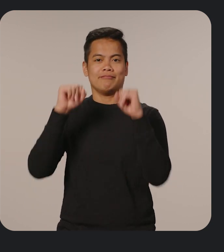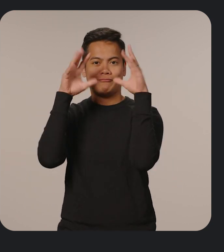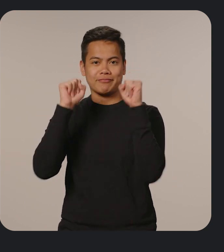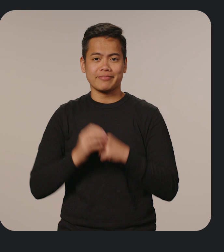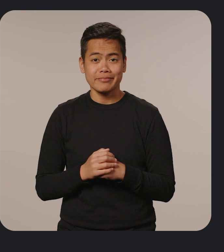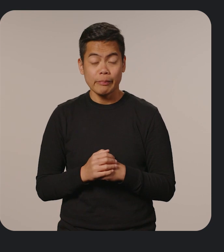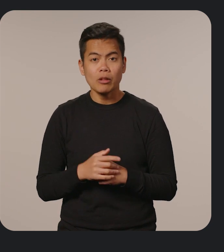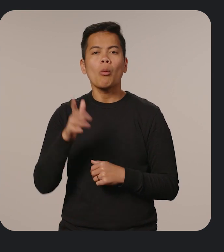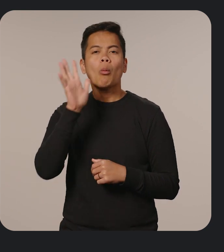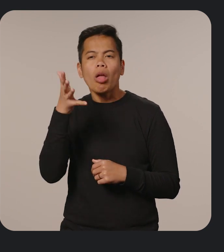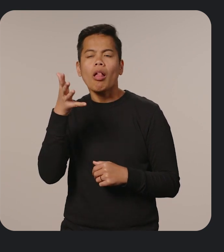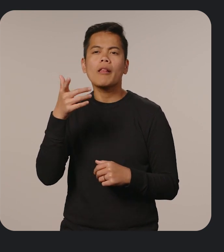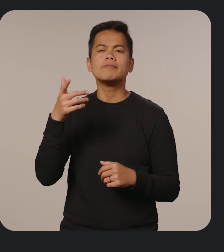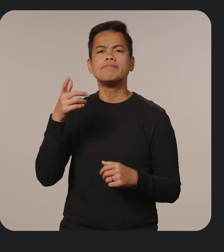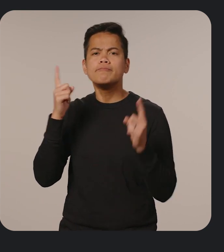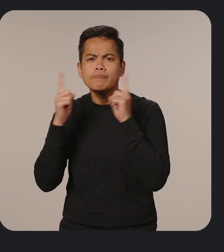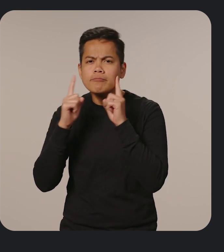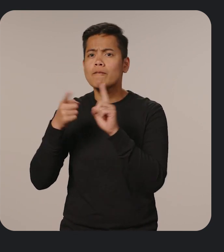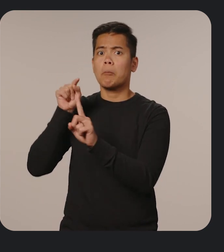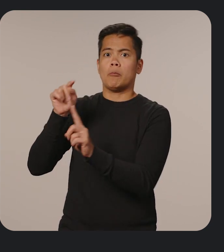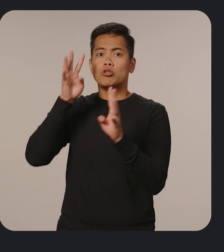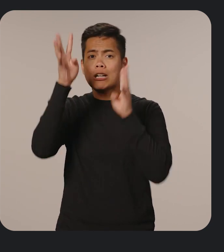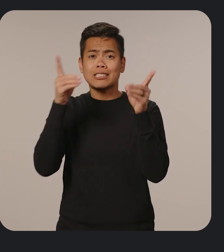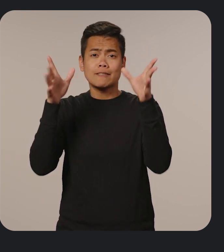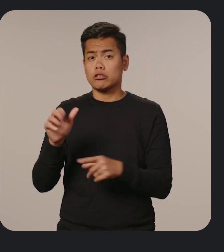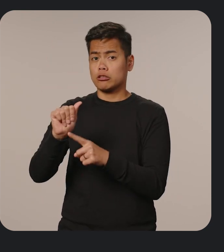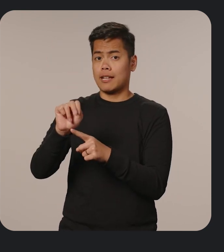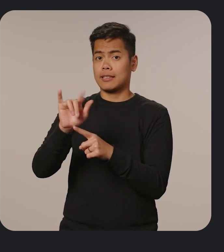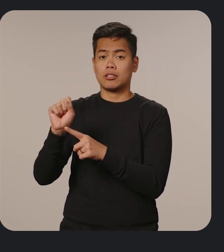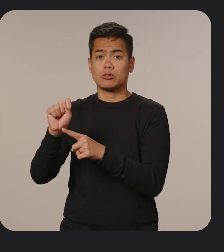You will also hear from creative director Andy Stewart about our design vision.